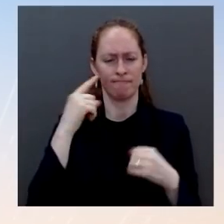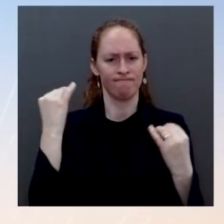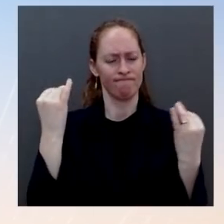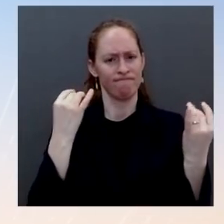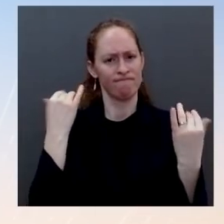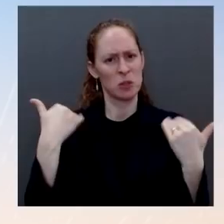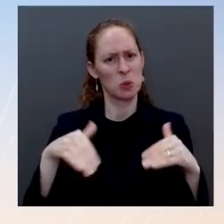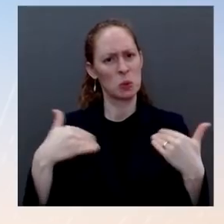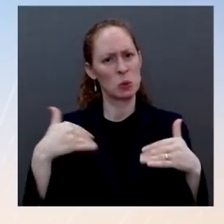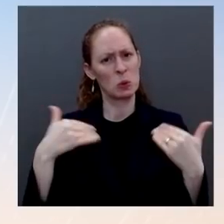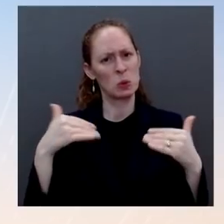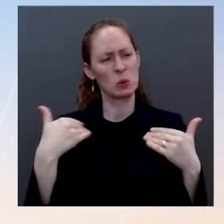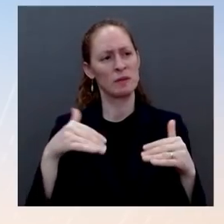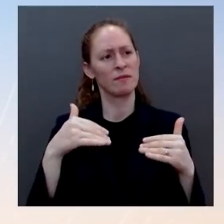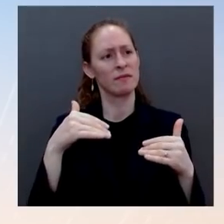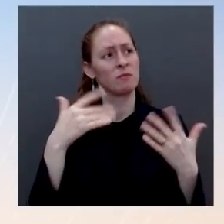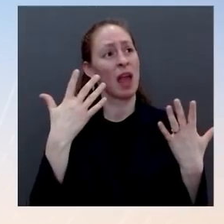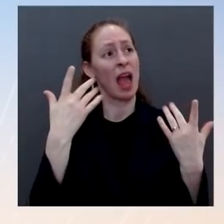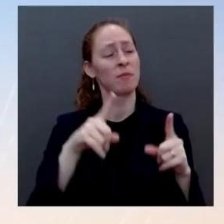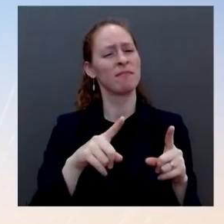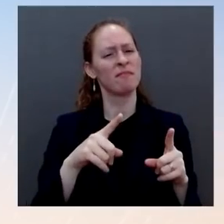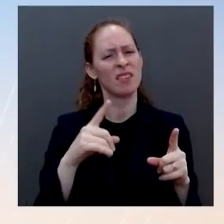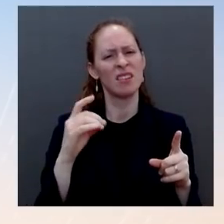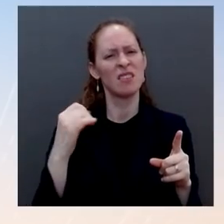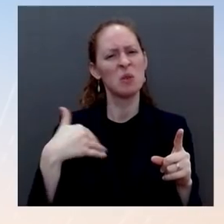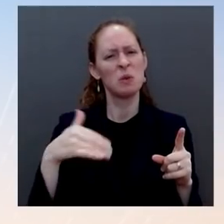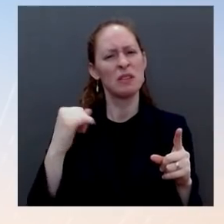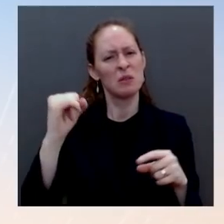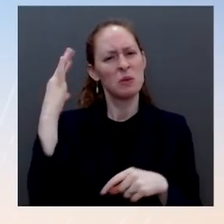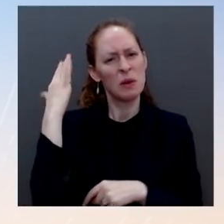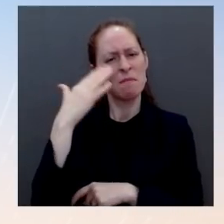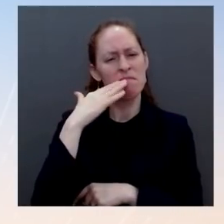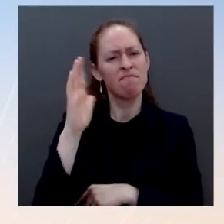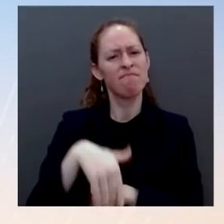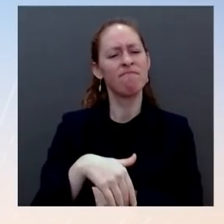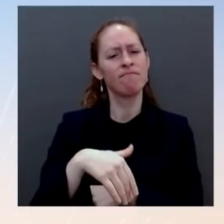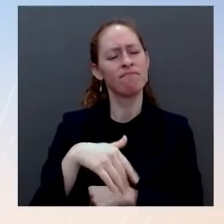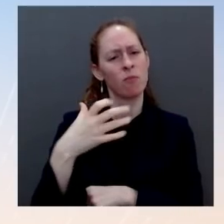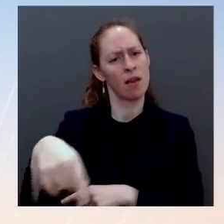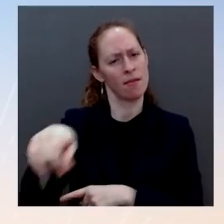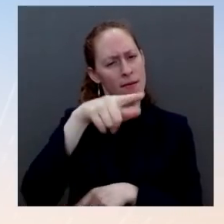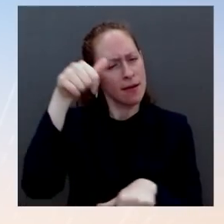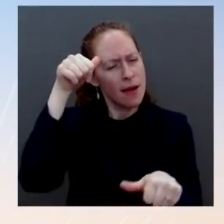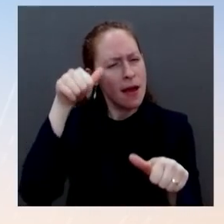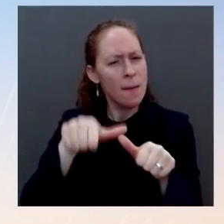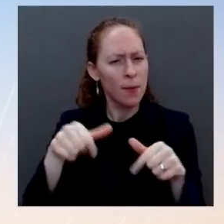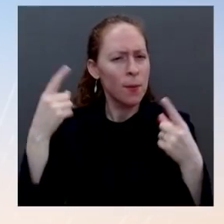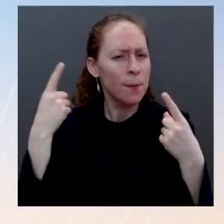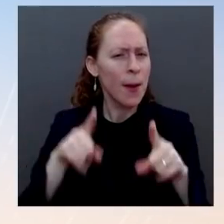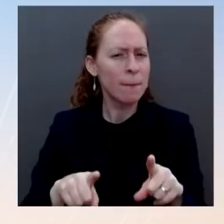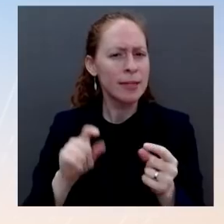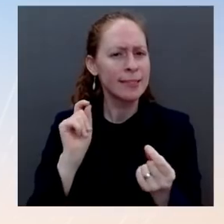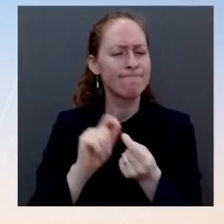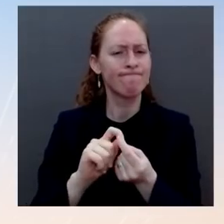The Press: And then, on the situation in Kazakhstan, does what is happening there in any way change the dynamic for the U.S.-Russia